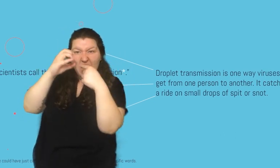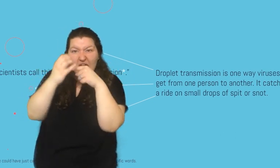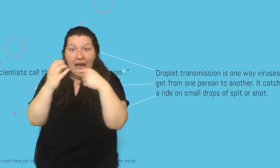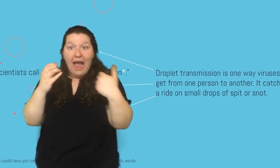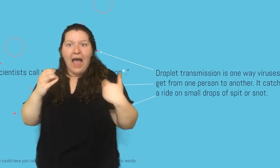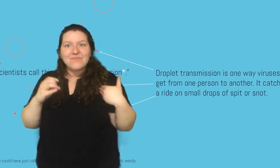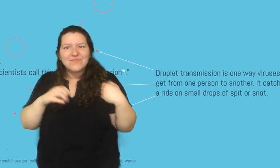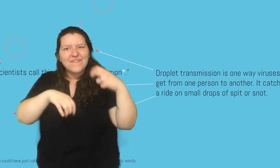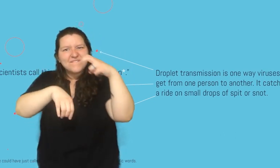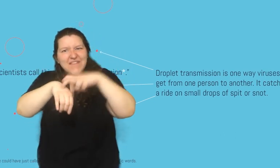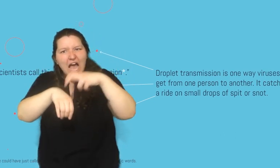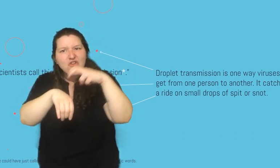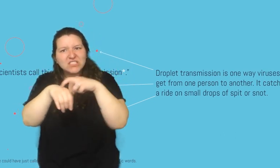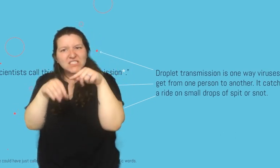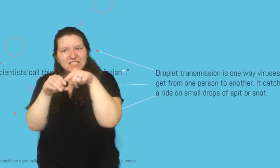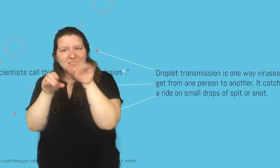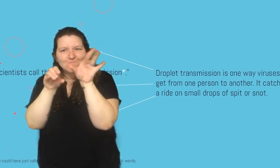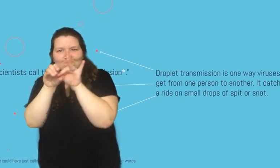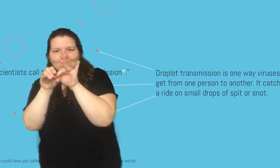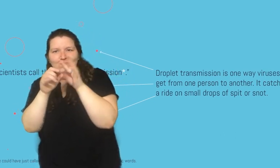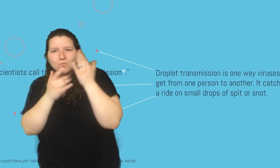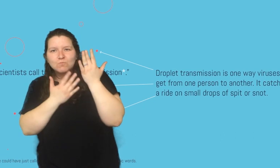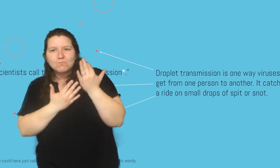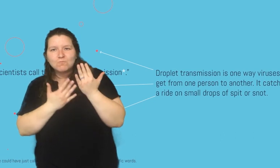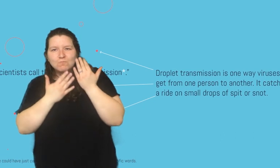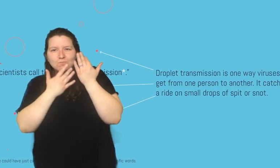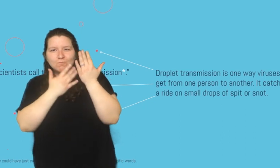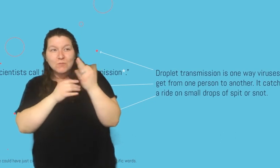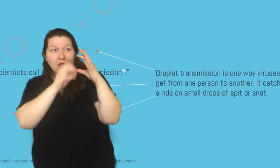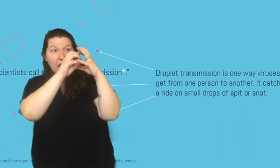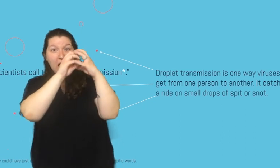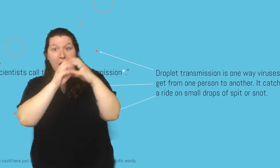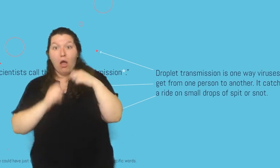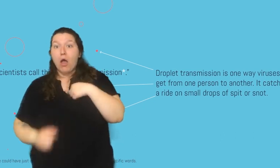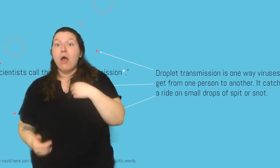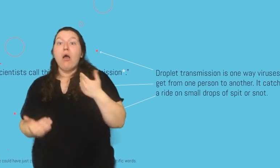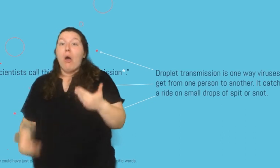It catches a ride on small drops of spit or snot.